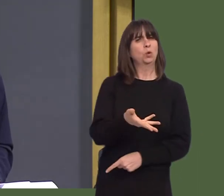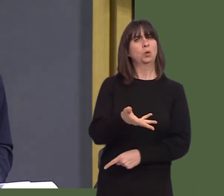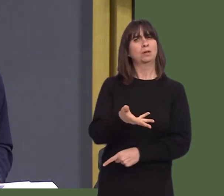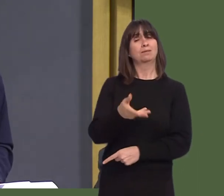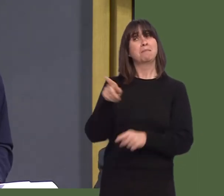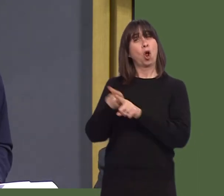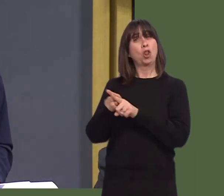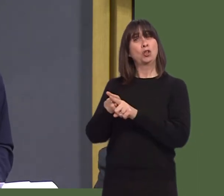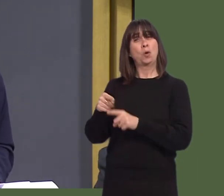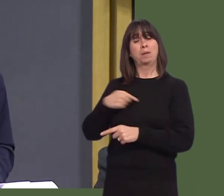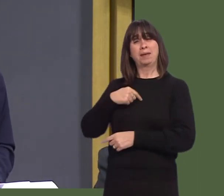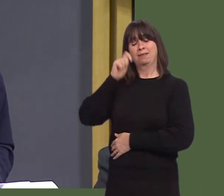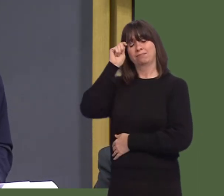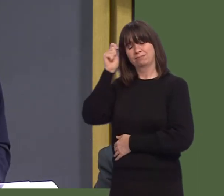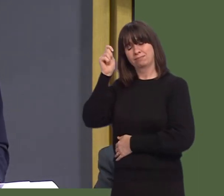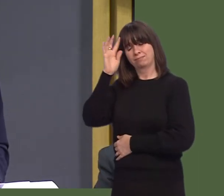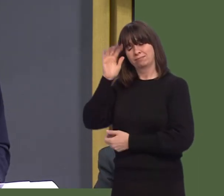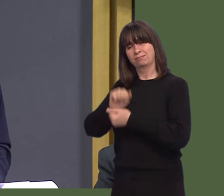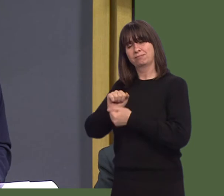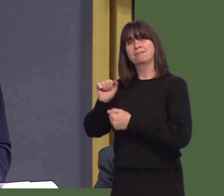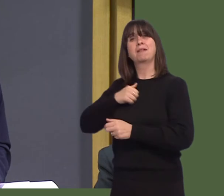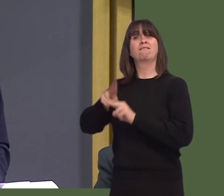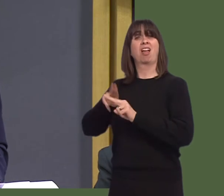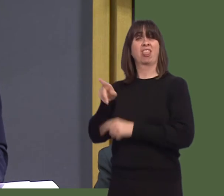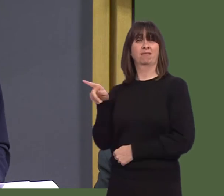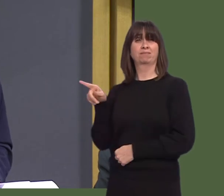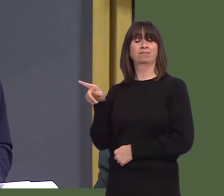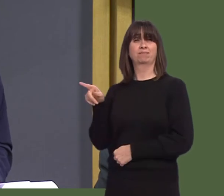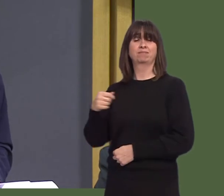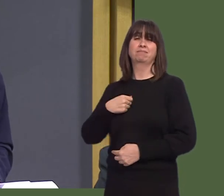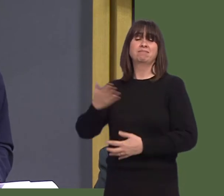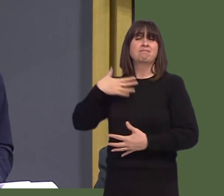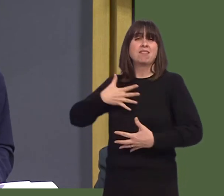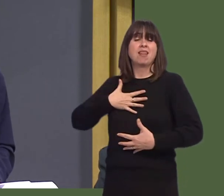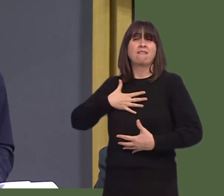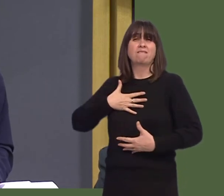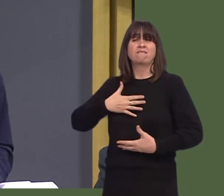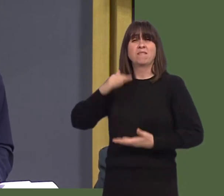Last week, UKIP were arguing that they didn't want to see new taxes, and now they're saying